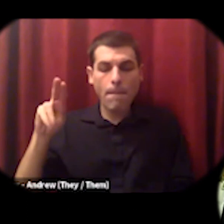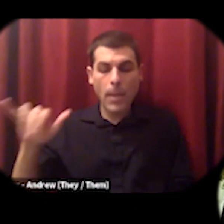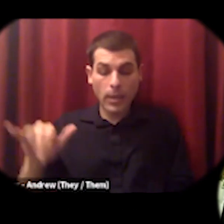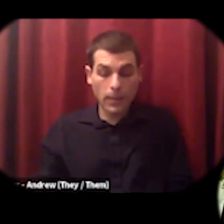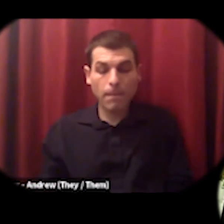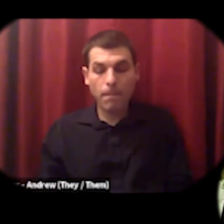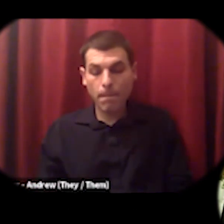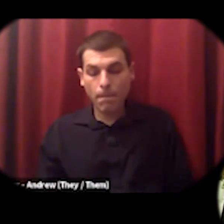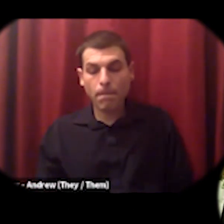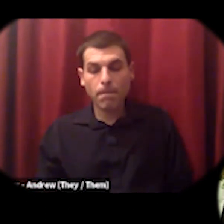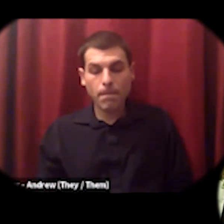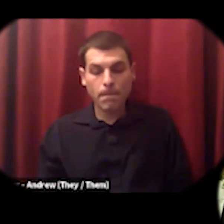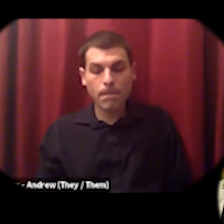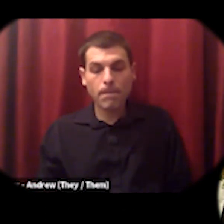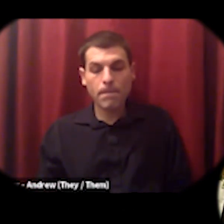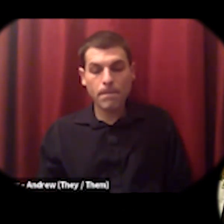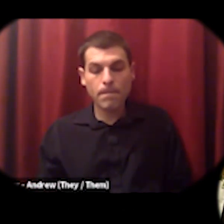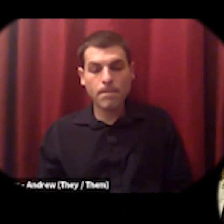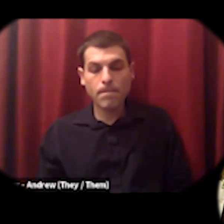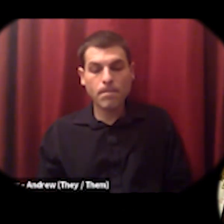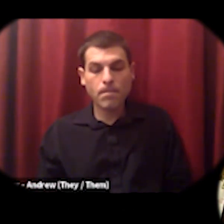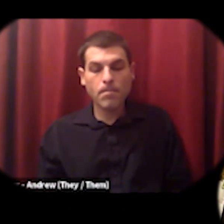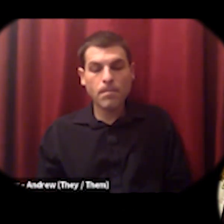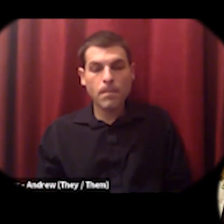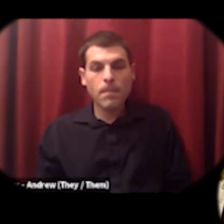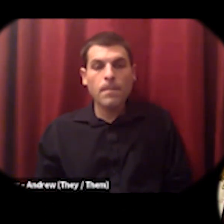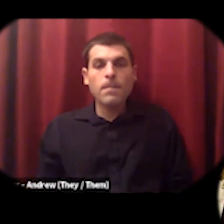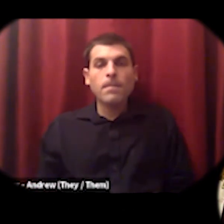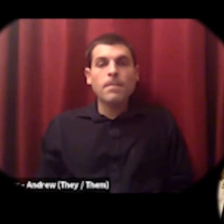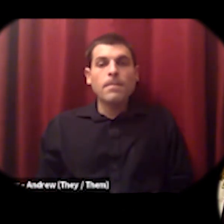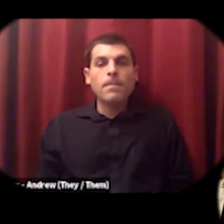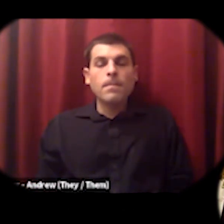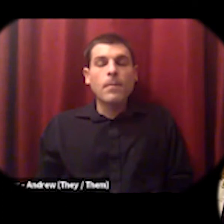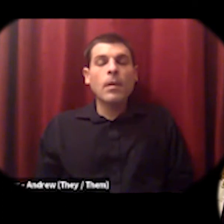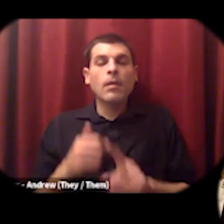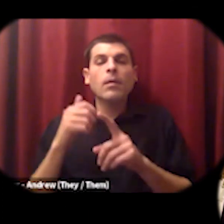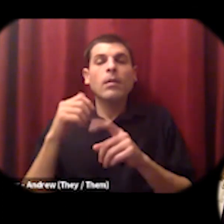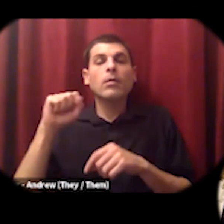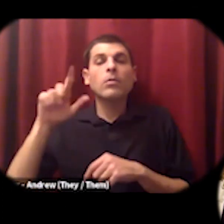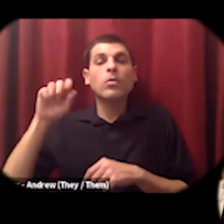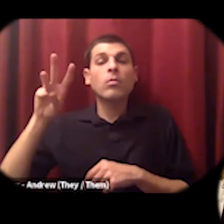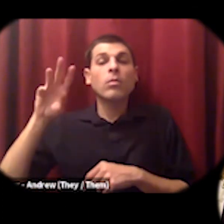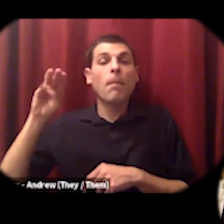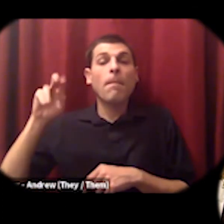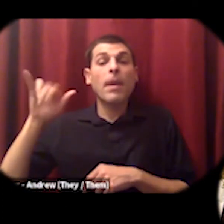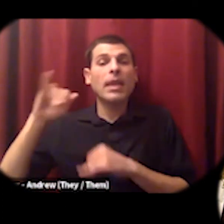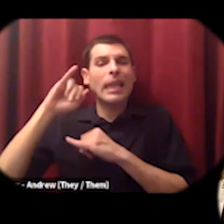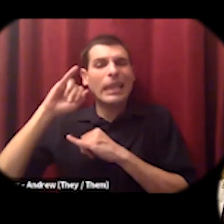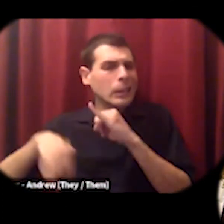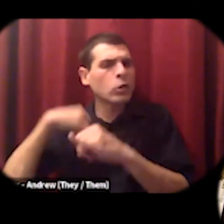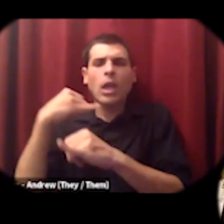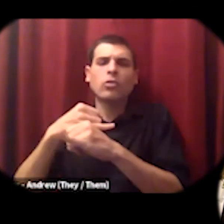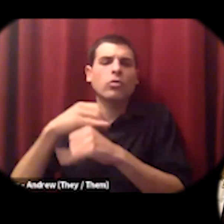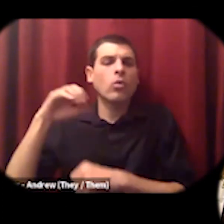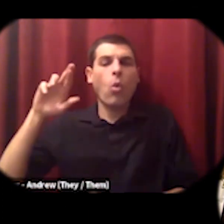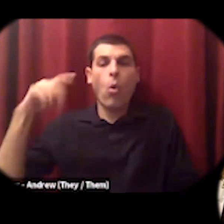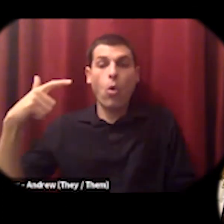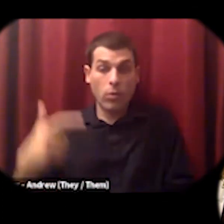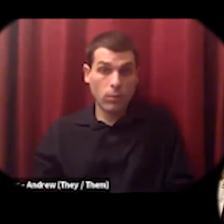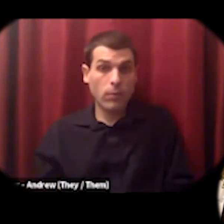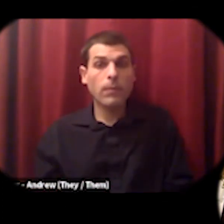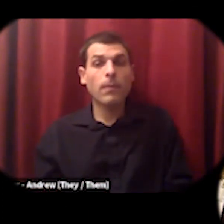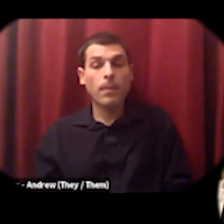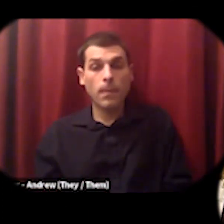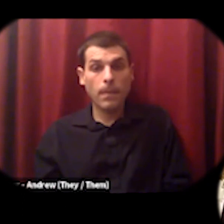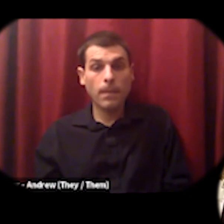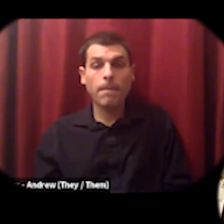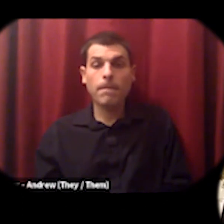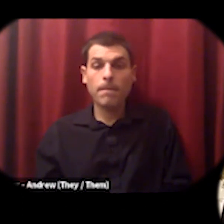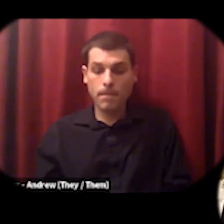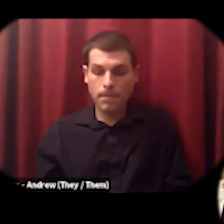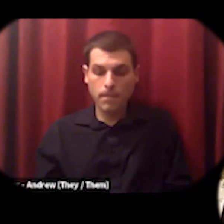is a national and international organization and these are folks who are interested in supporting